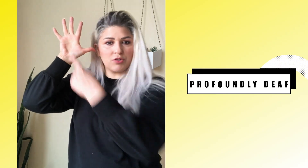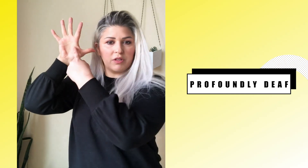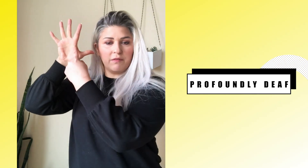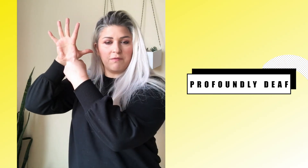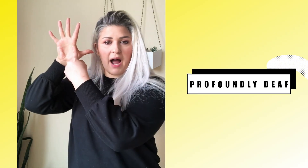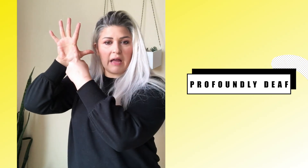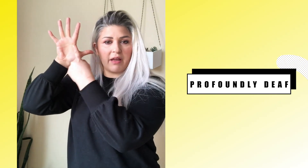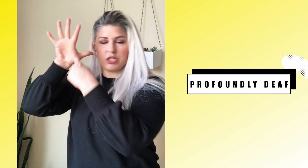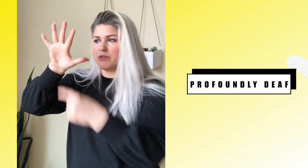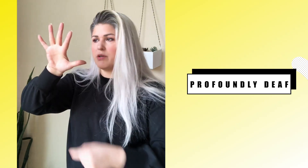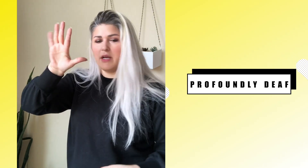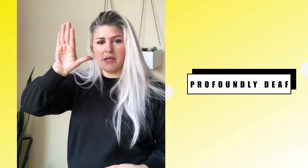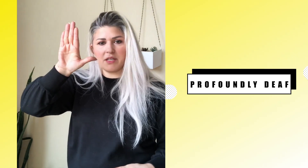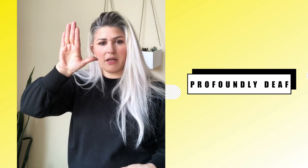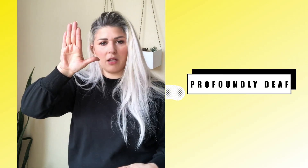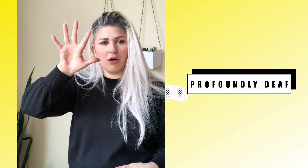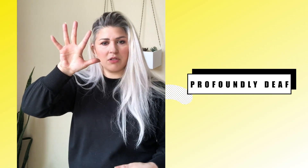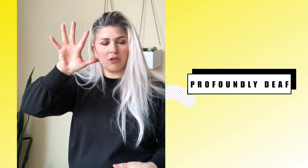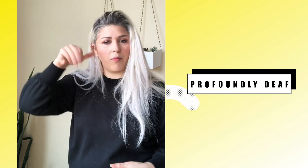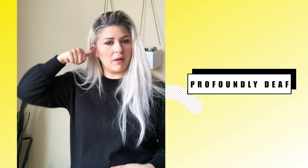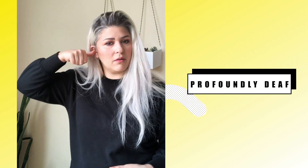into the five hand shape so it's not closed. It's open.